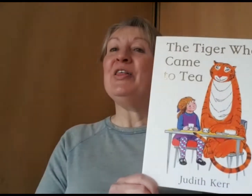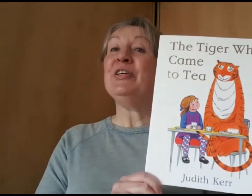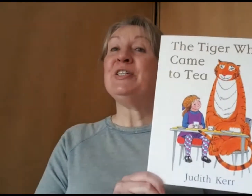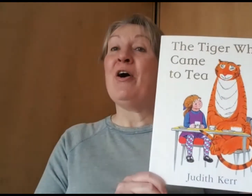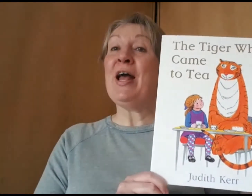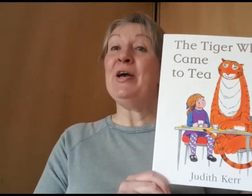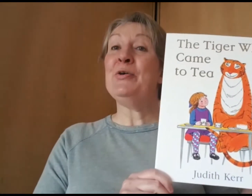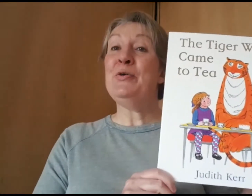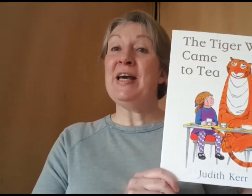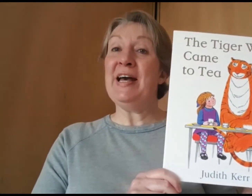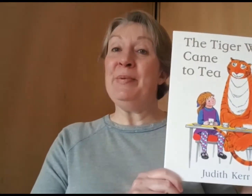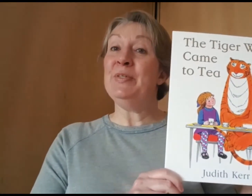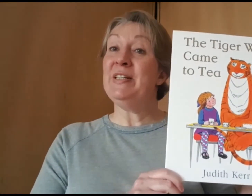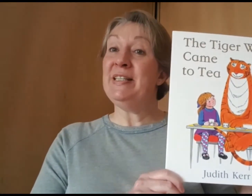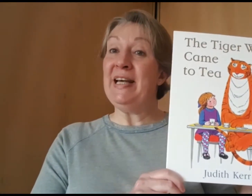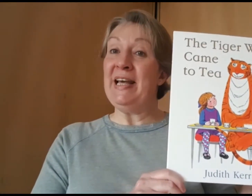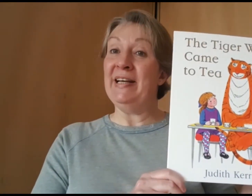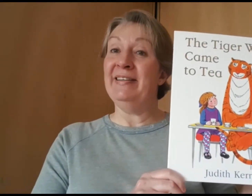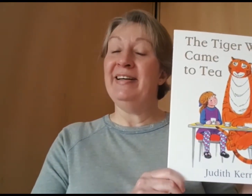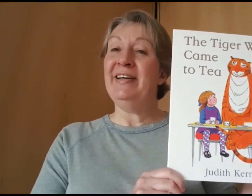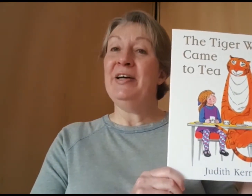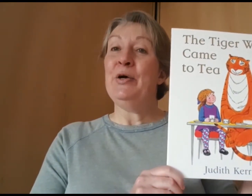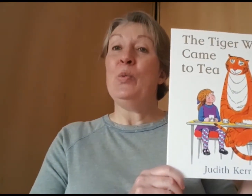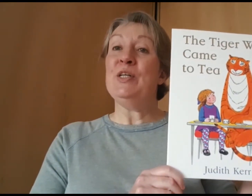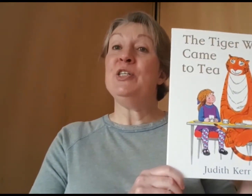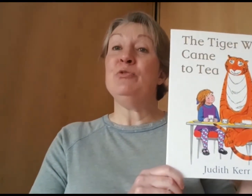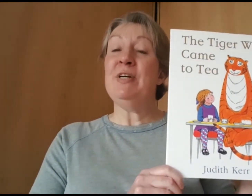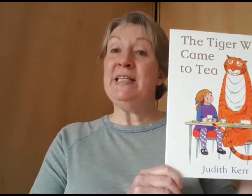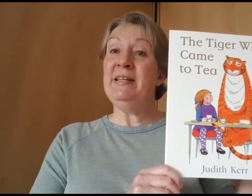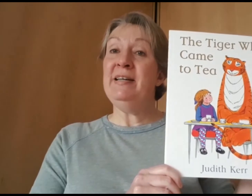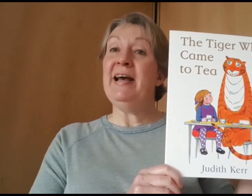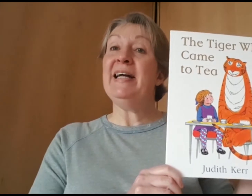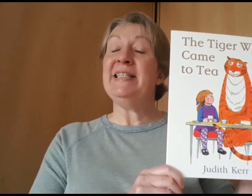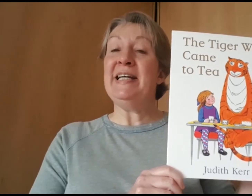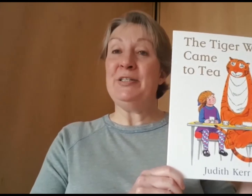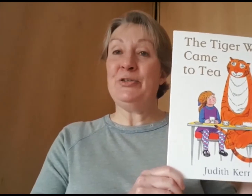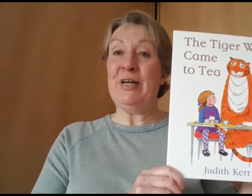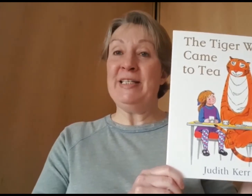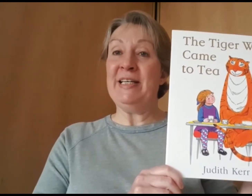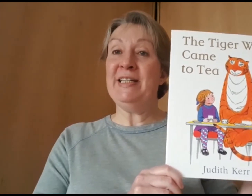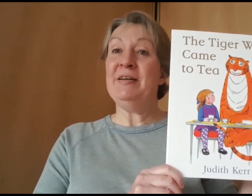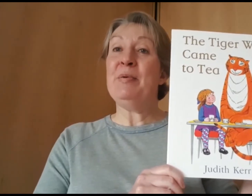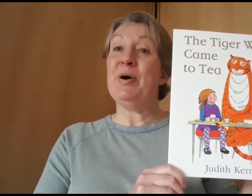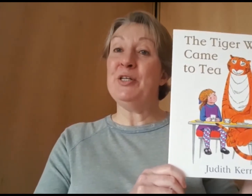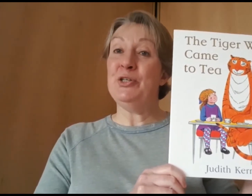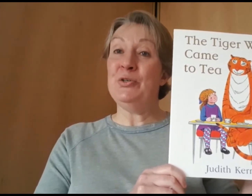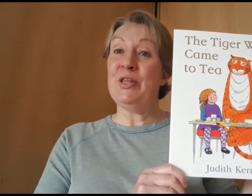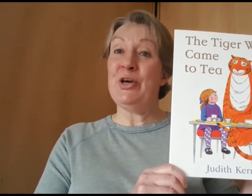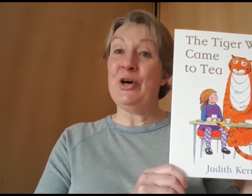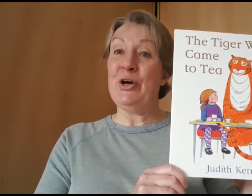The Tiger Who Came to Tea which is written and illustrated by Judith Kerr